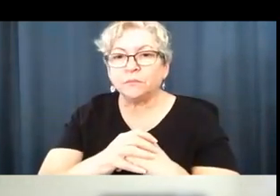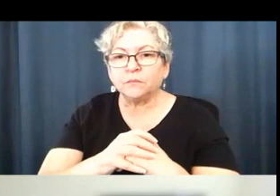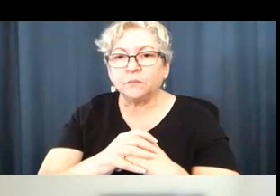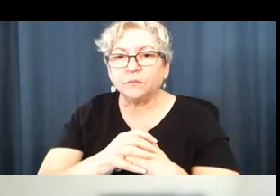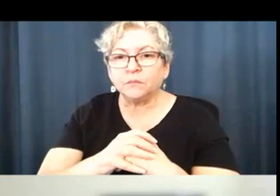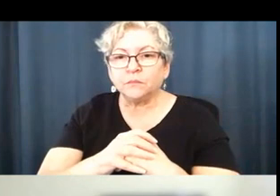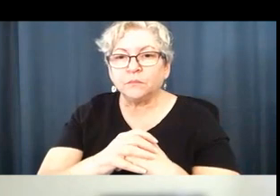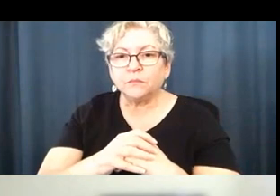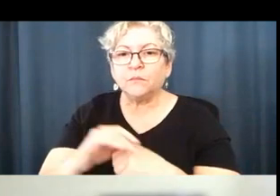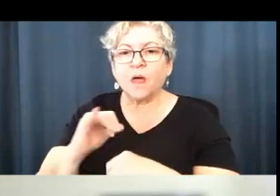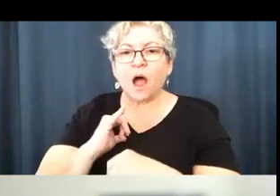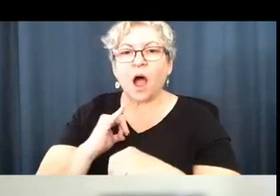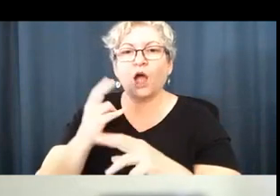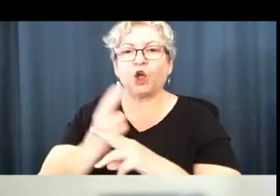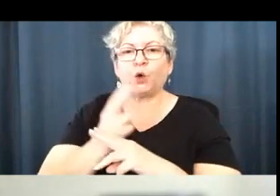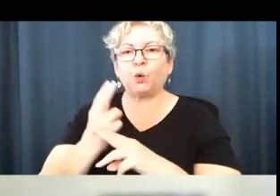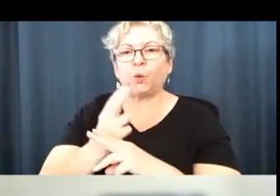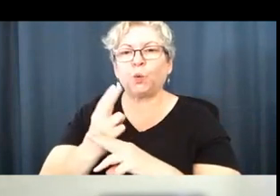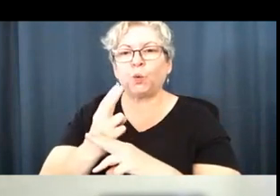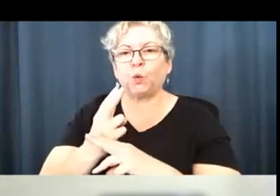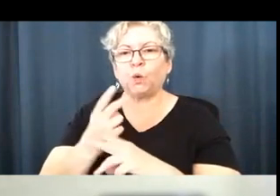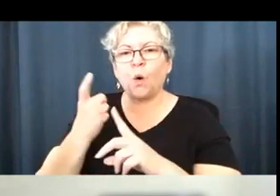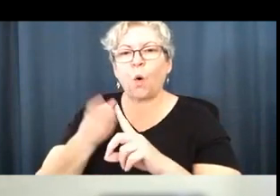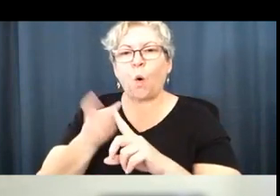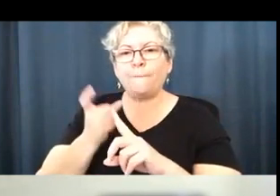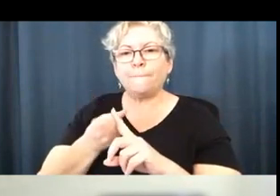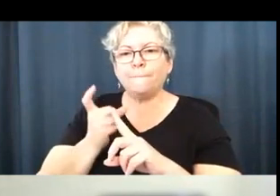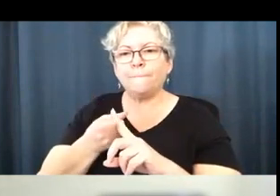I used the Automatic Accessibility Checker